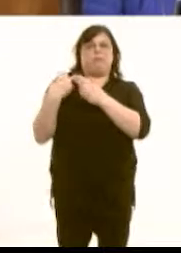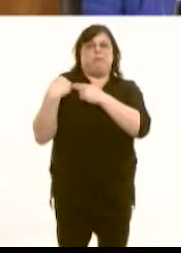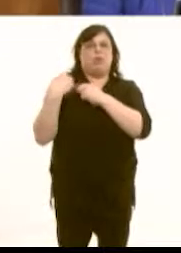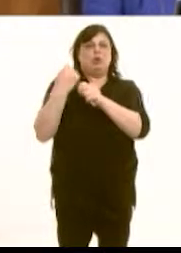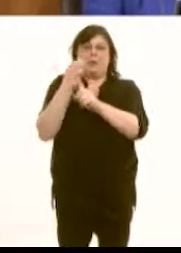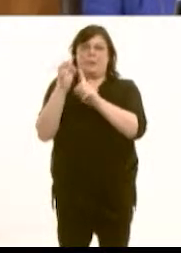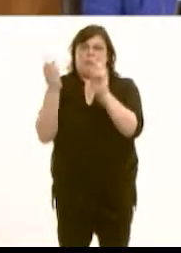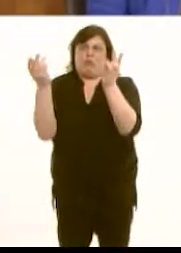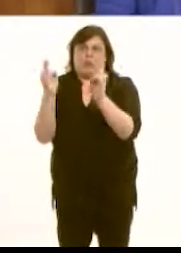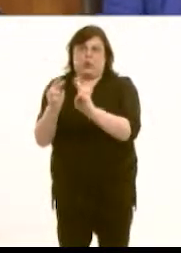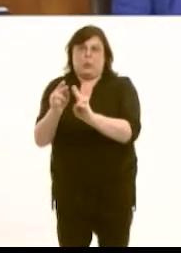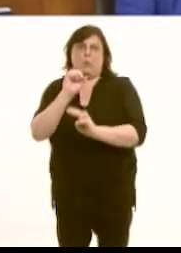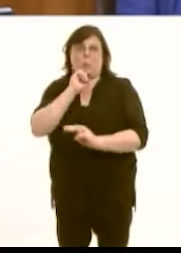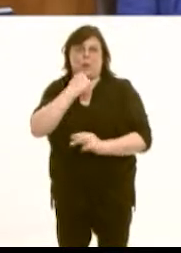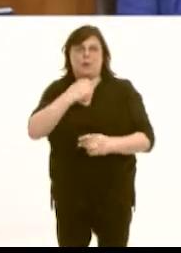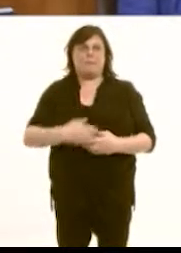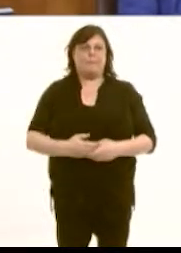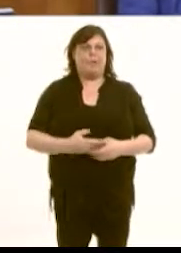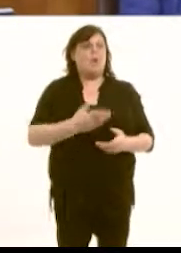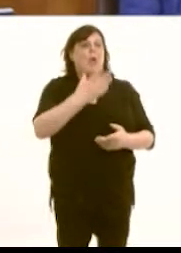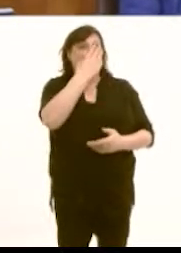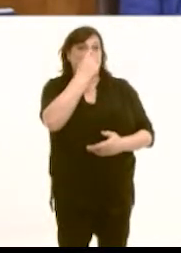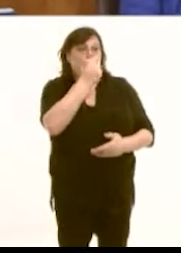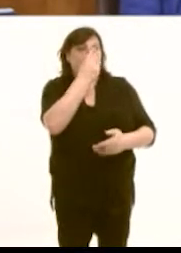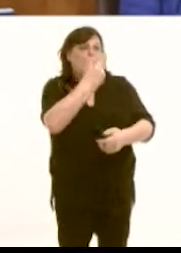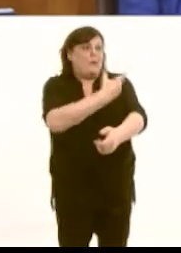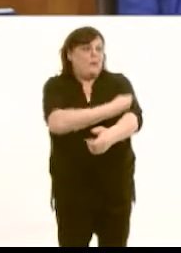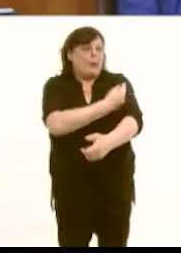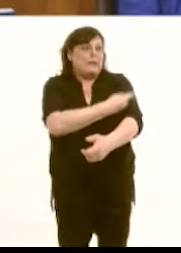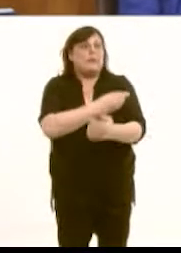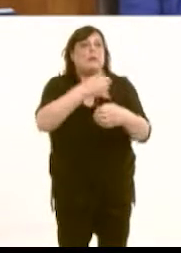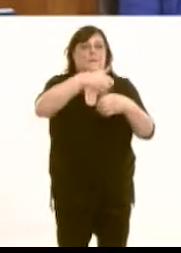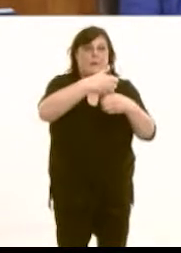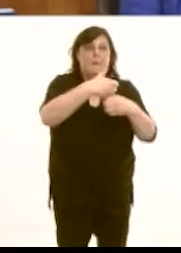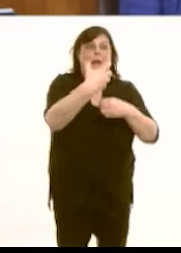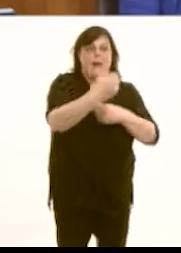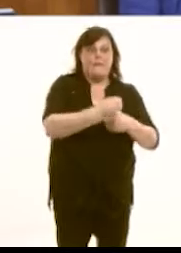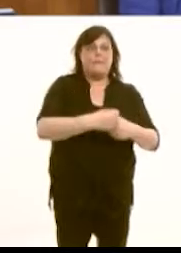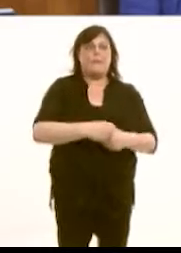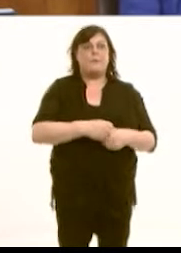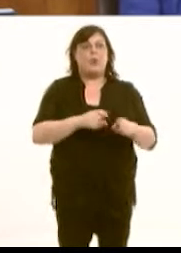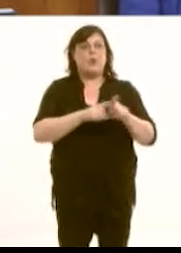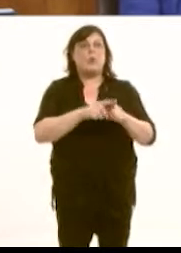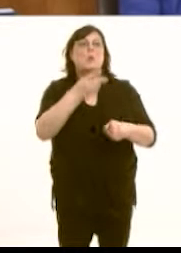It means that they can administer flu vaccines, they can run smoking cessation programmes,